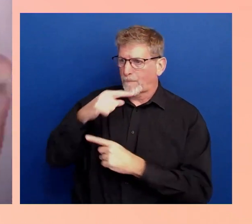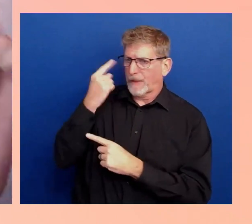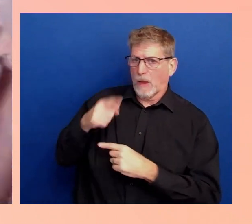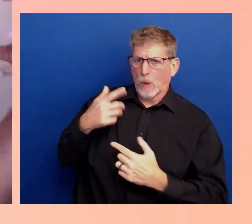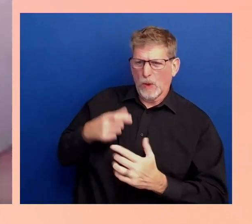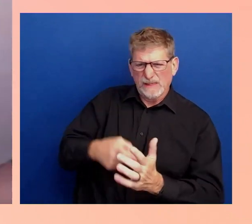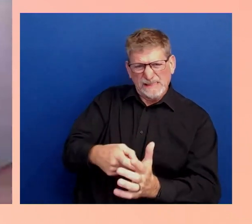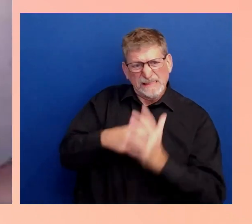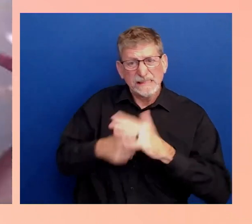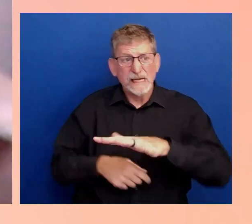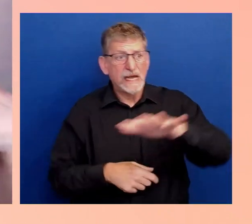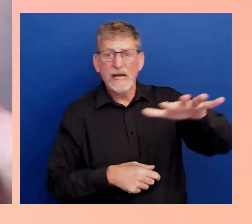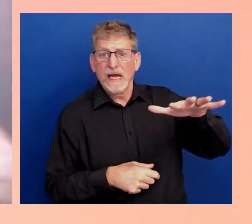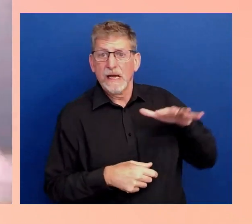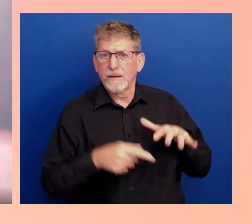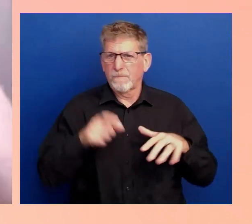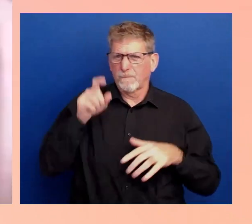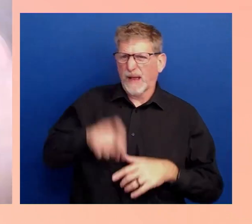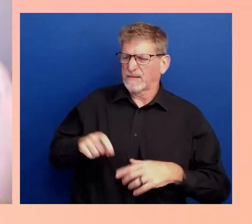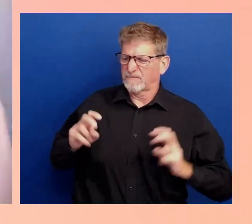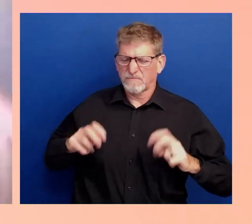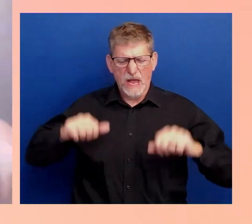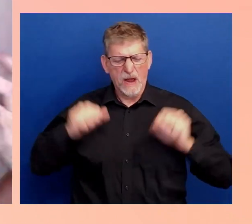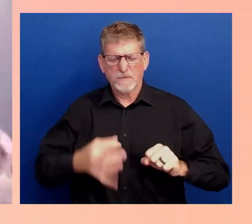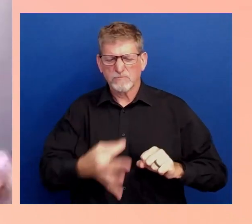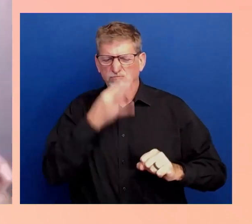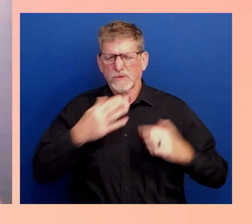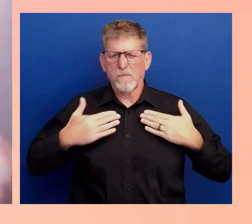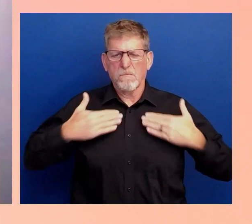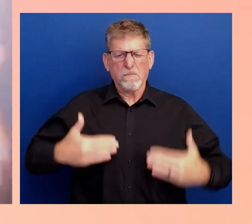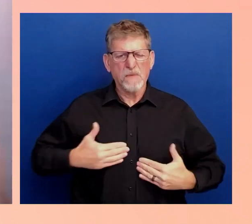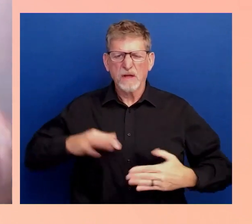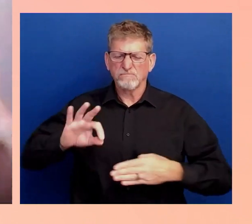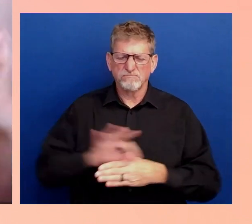and productive in a very white supremacist society